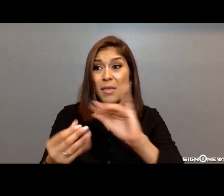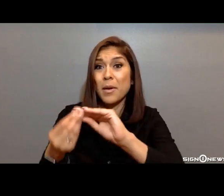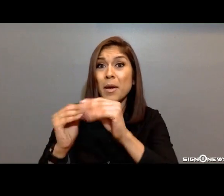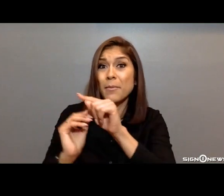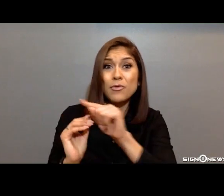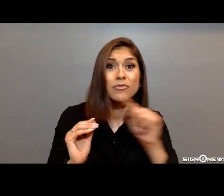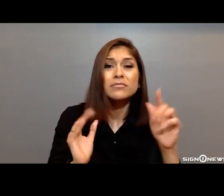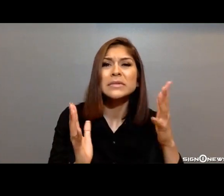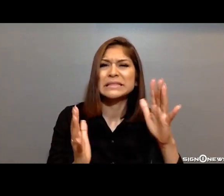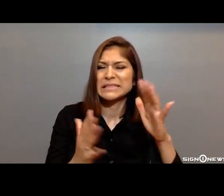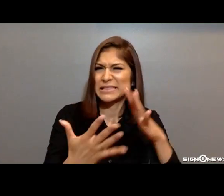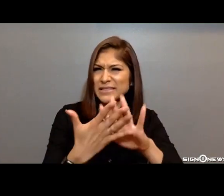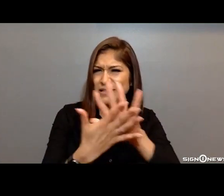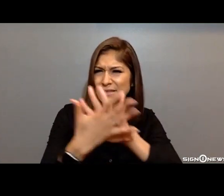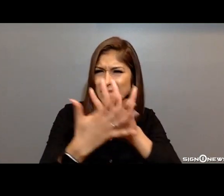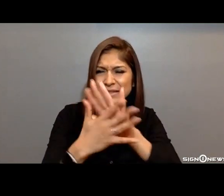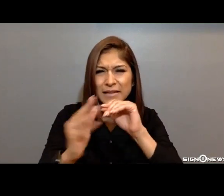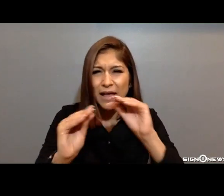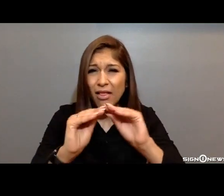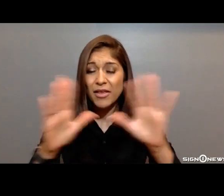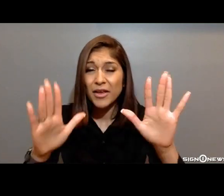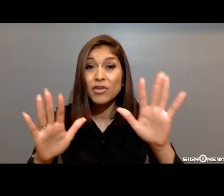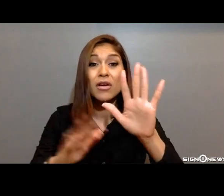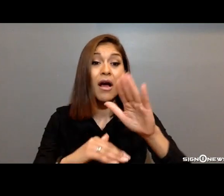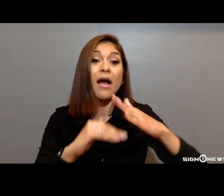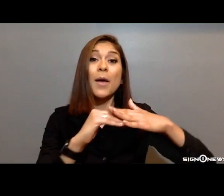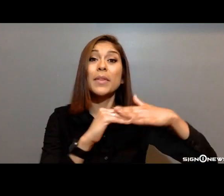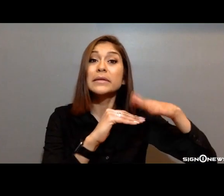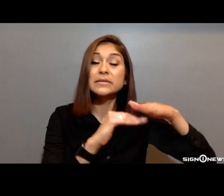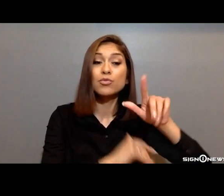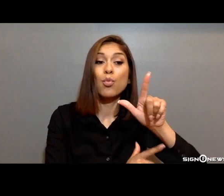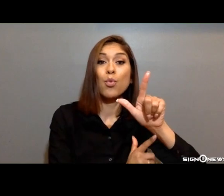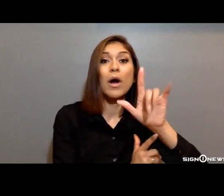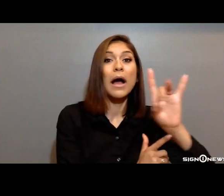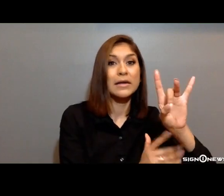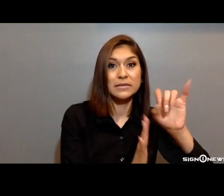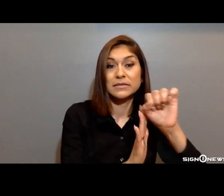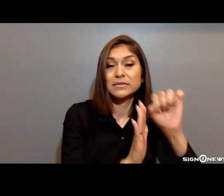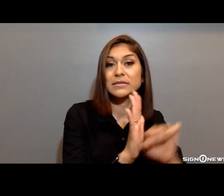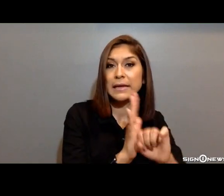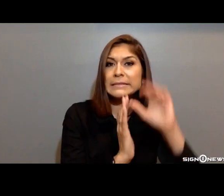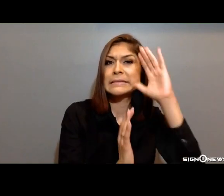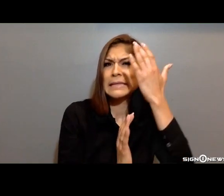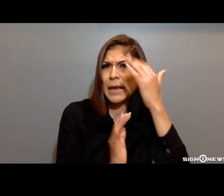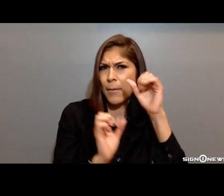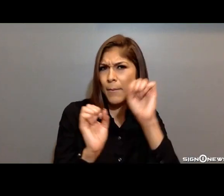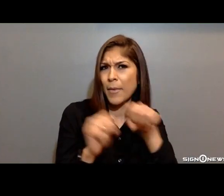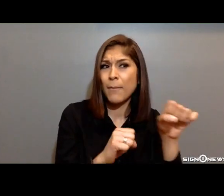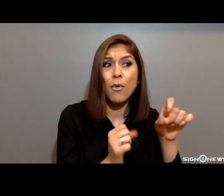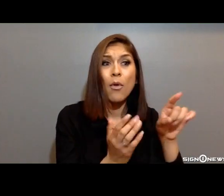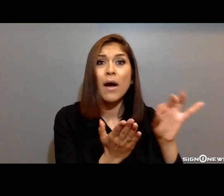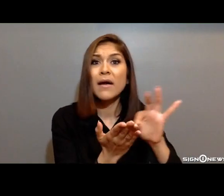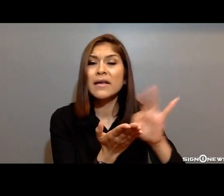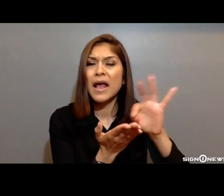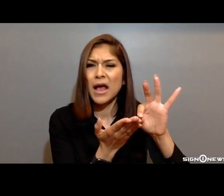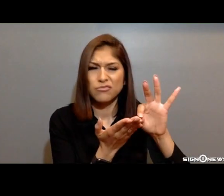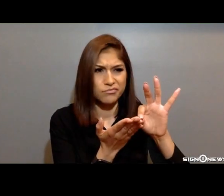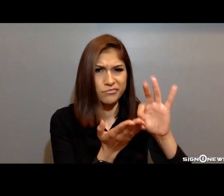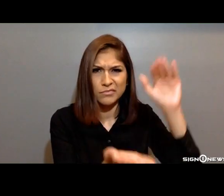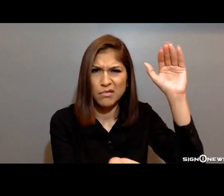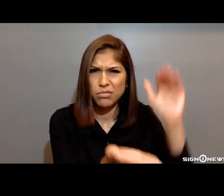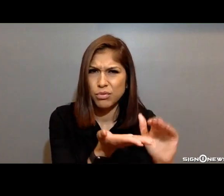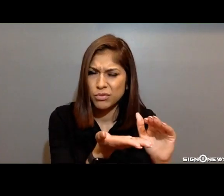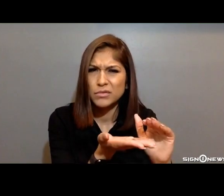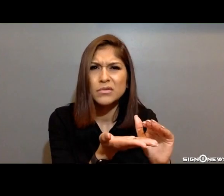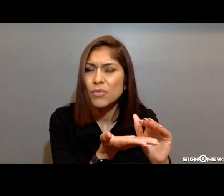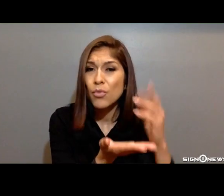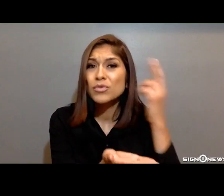However the numbers are fuzzy as at least 28 states are possibly undercounting cases